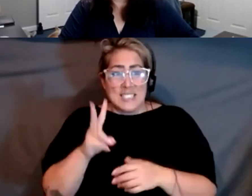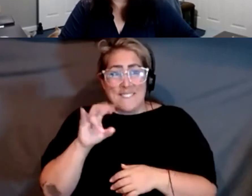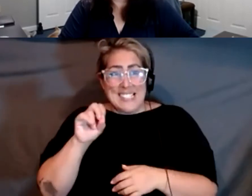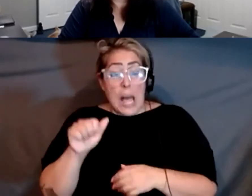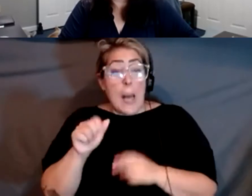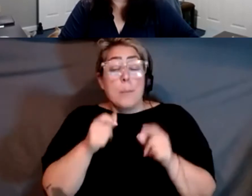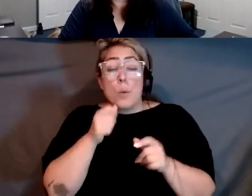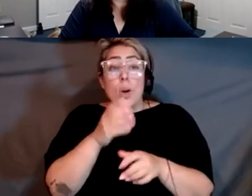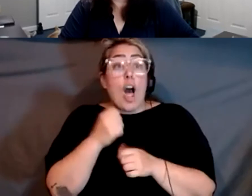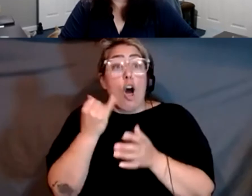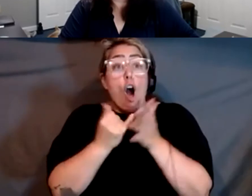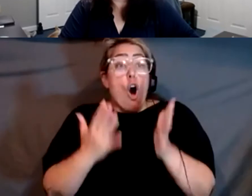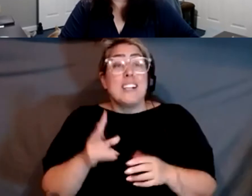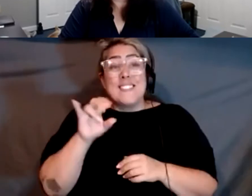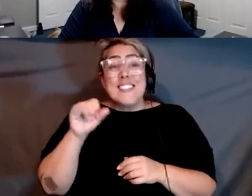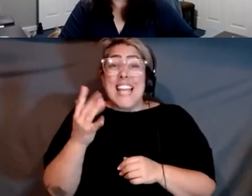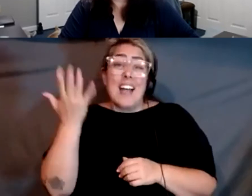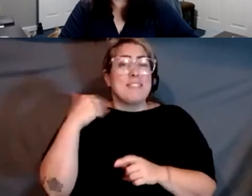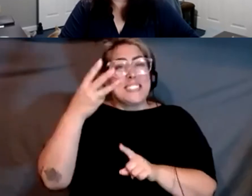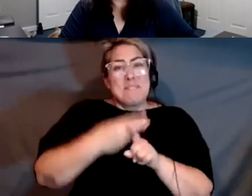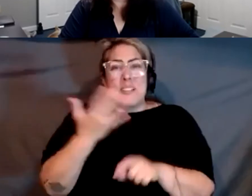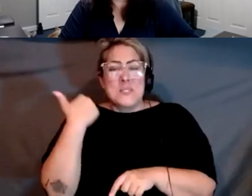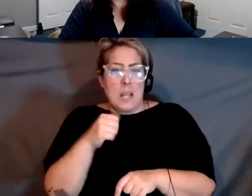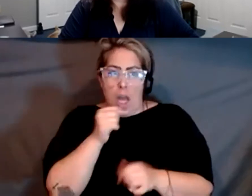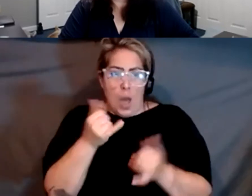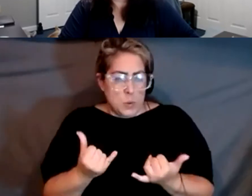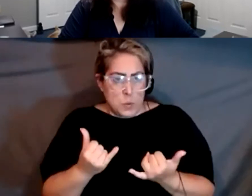The forecast is not good.